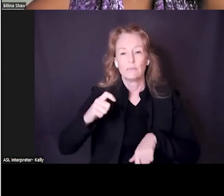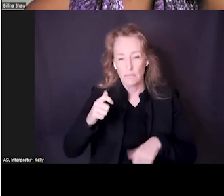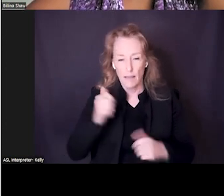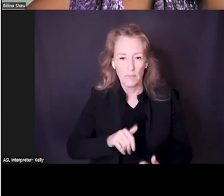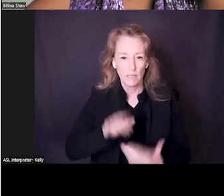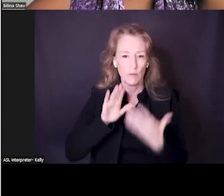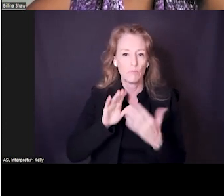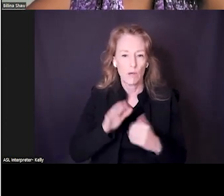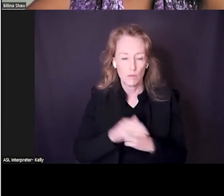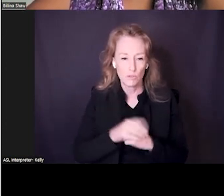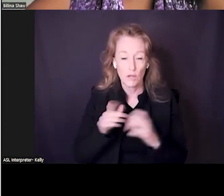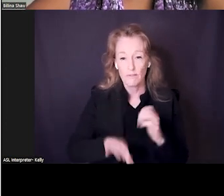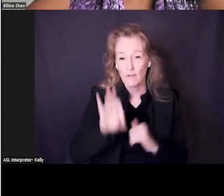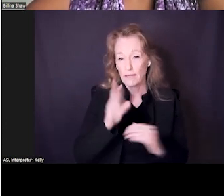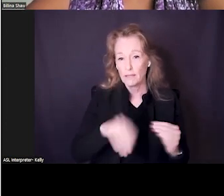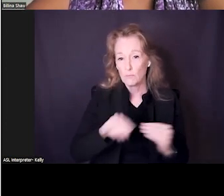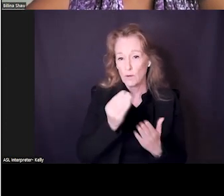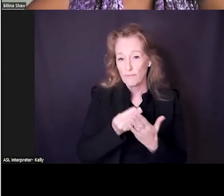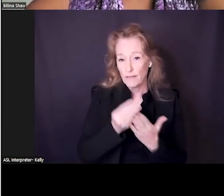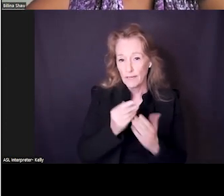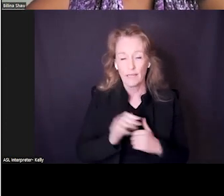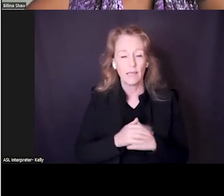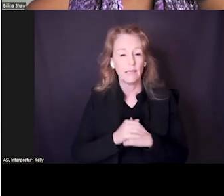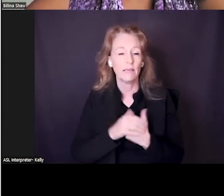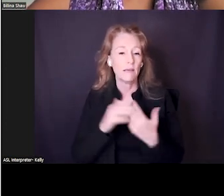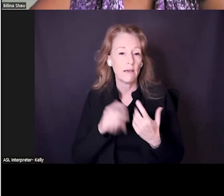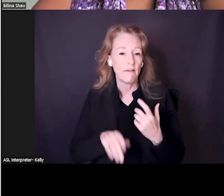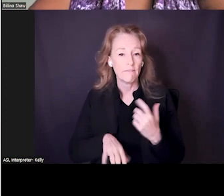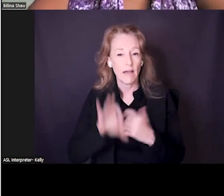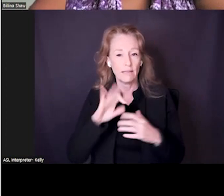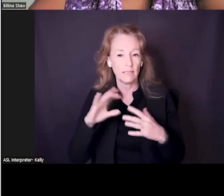FINDING RELATIONSHIP BETWEEN LAW ENFORCEMENT AND IDENTIFYING THE